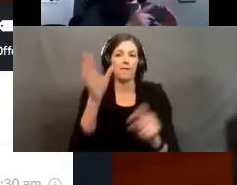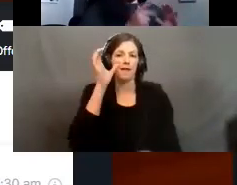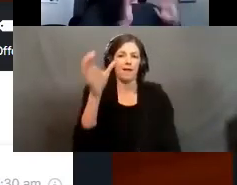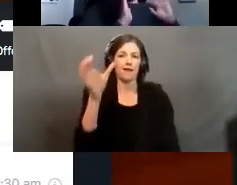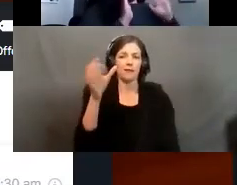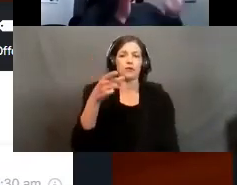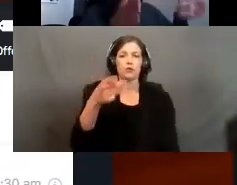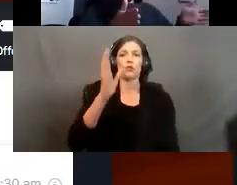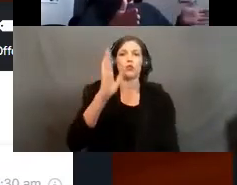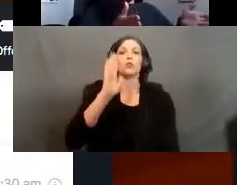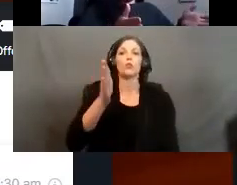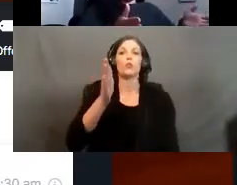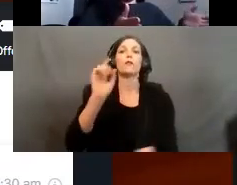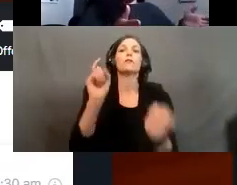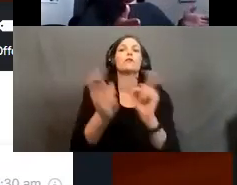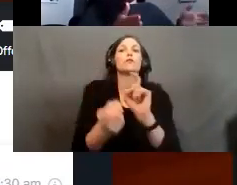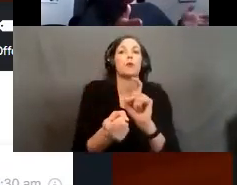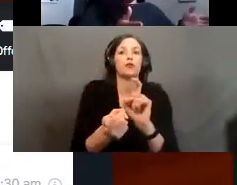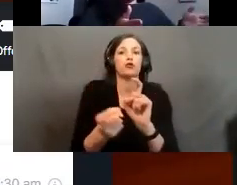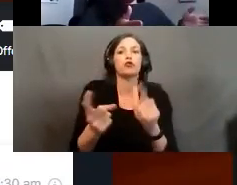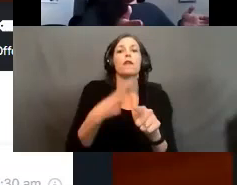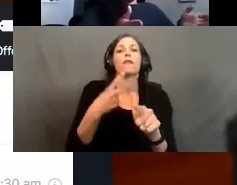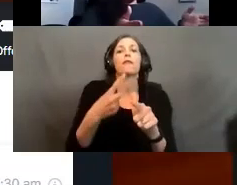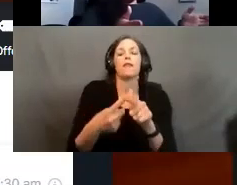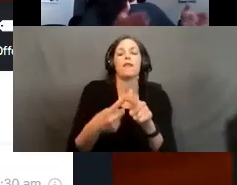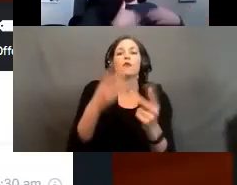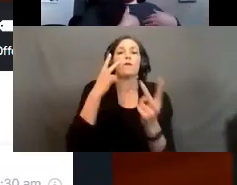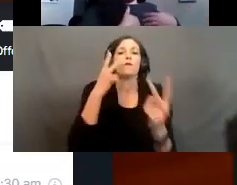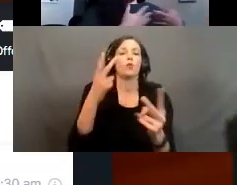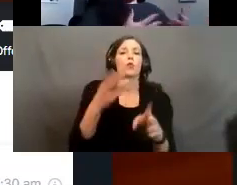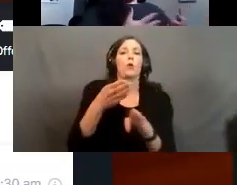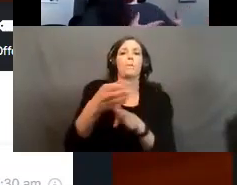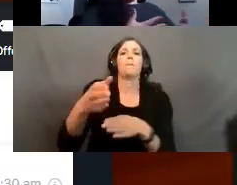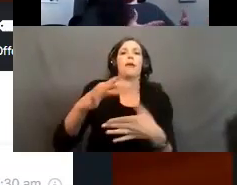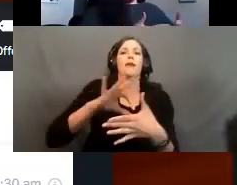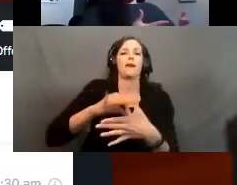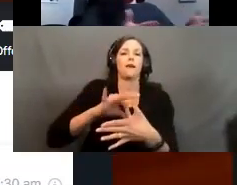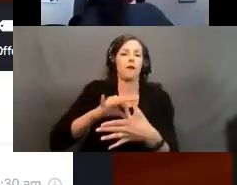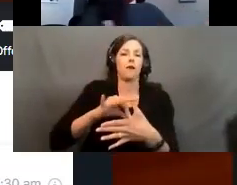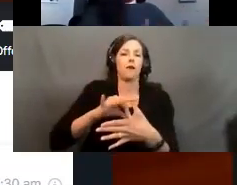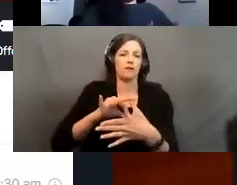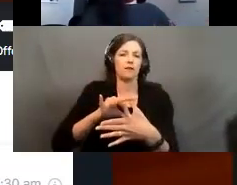switch and you'll do share your main content. 12:45:37 The user based on their equipment will